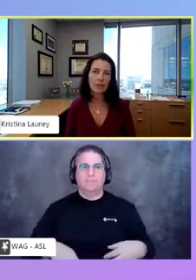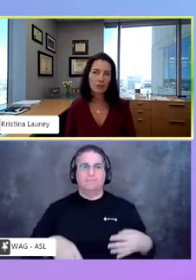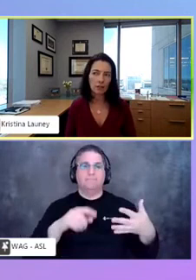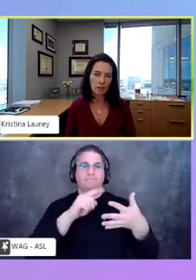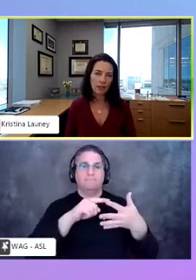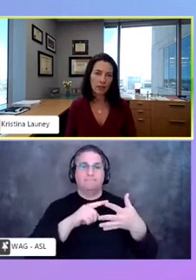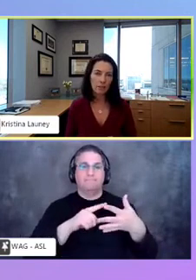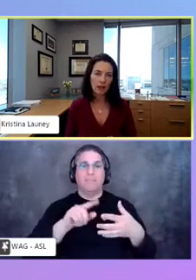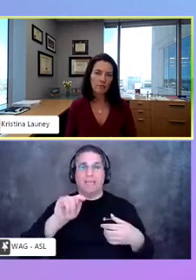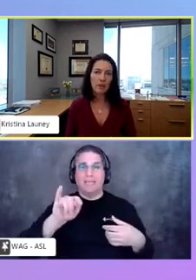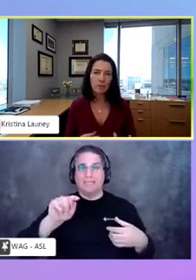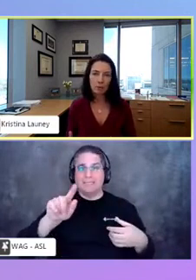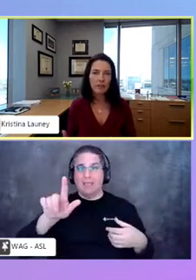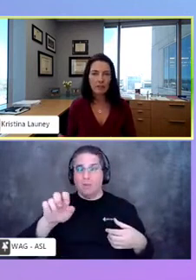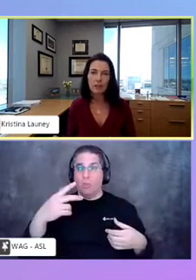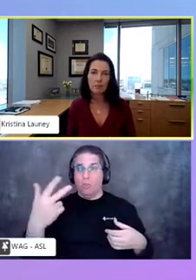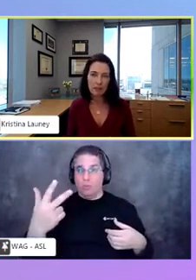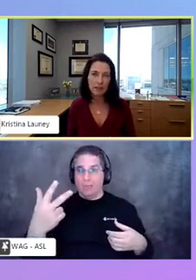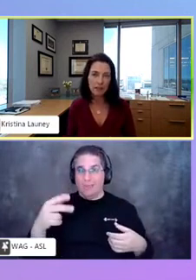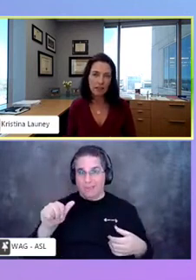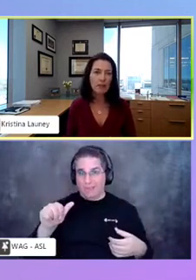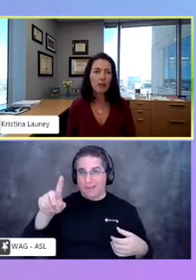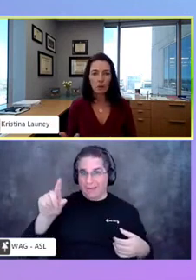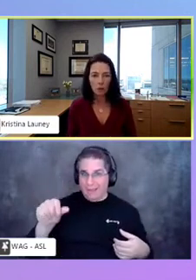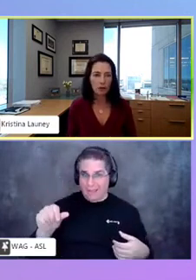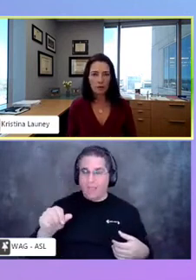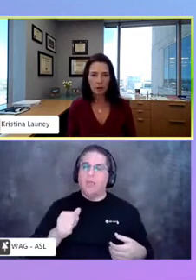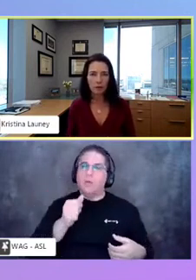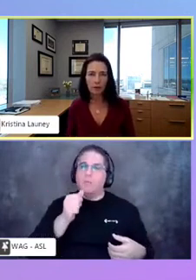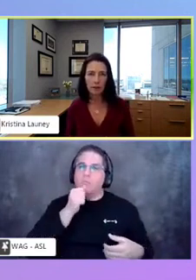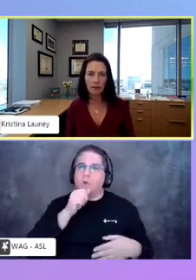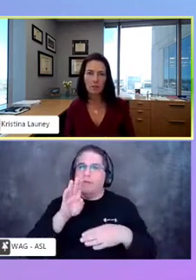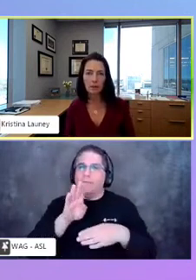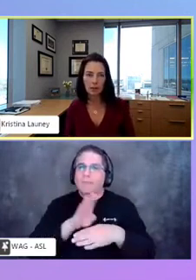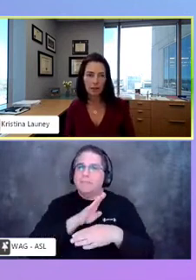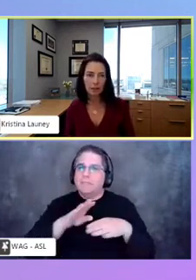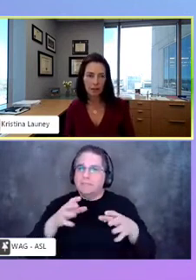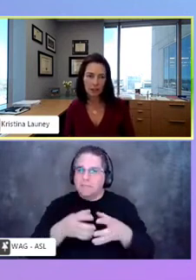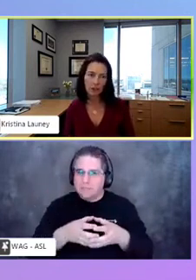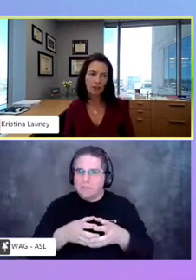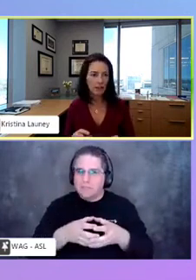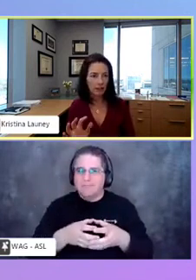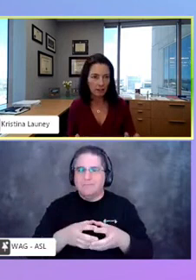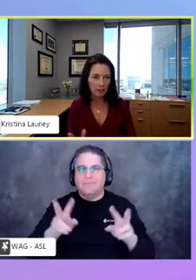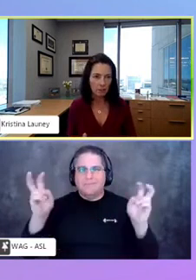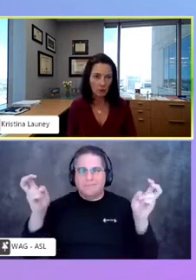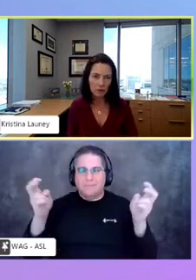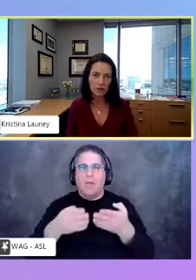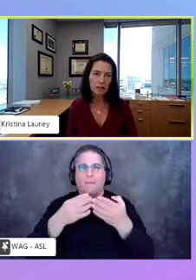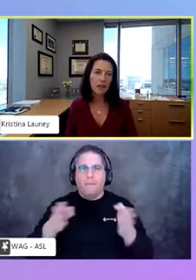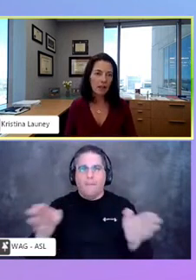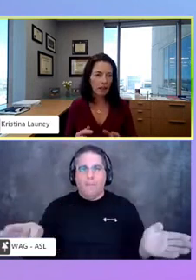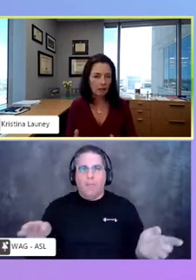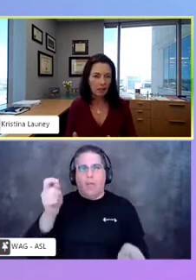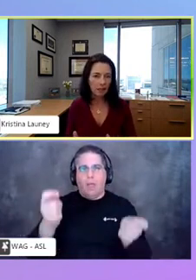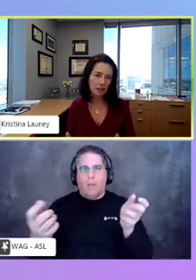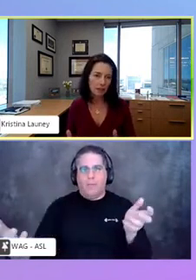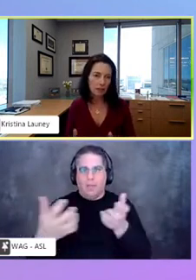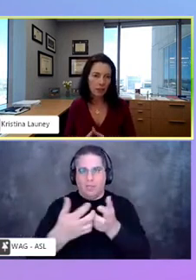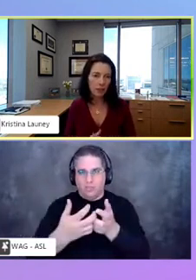the ADA we're talking about the law that applies to state and local governmental entities. Title three of the